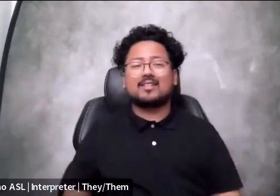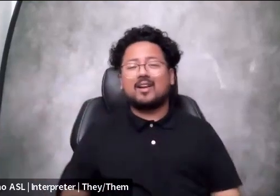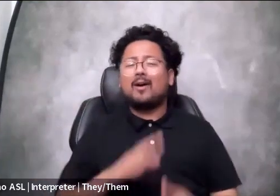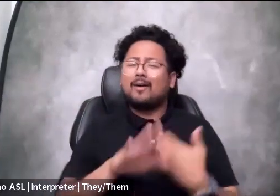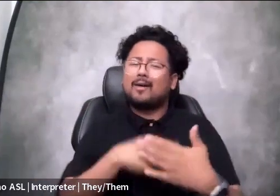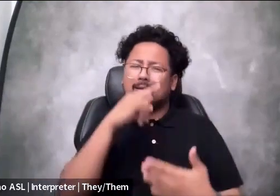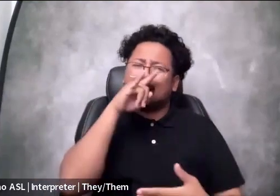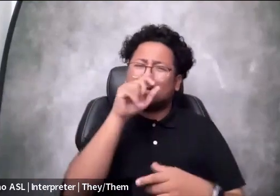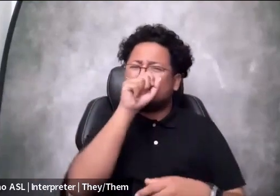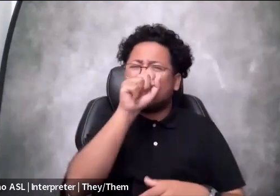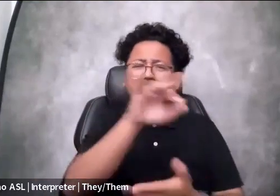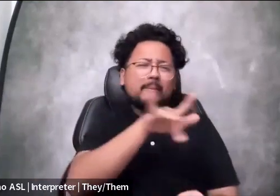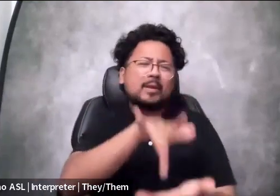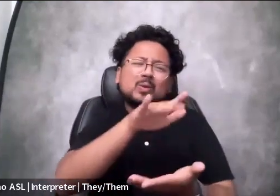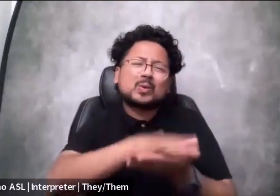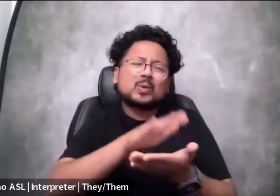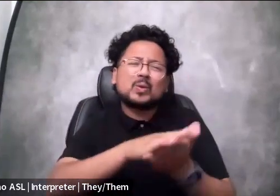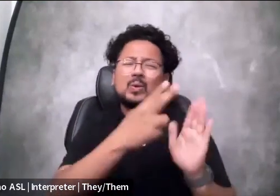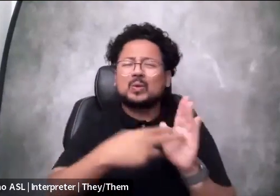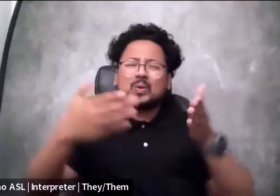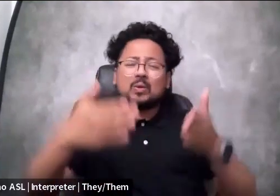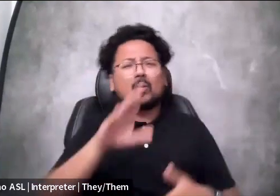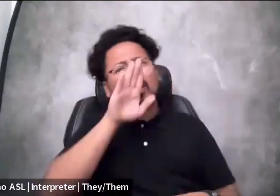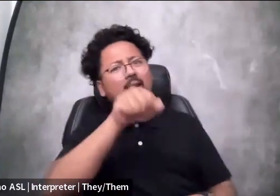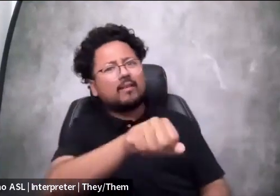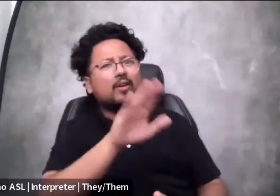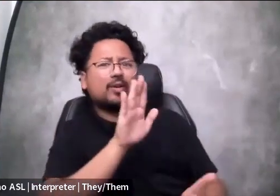Middle grade readers are going to love this book because they're going to love this character. So even